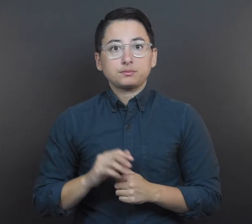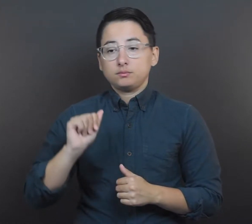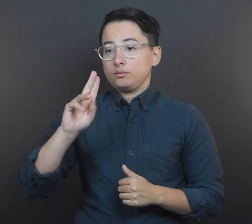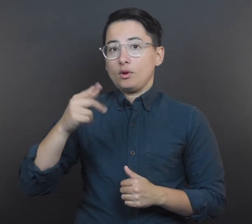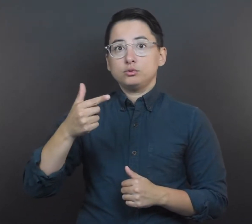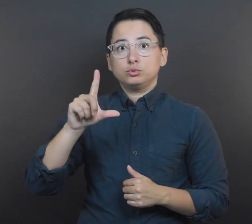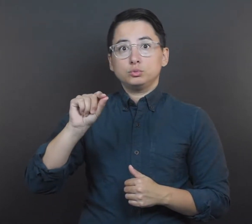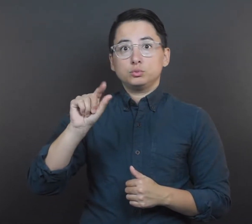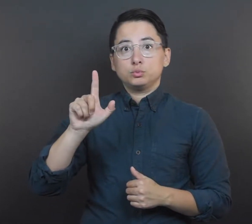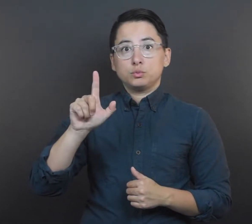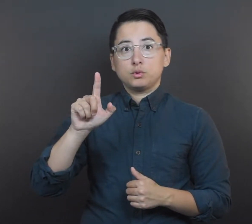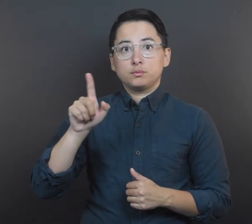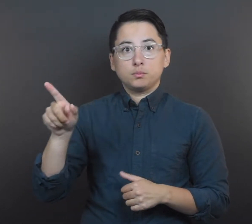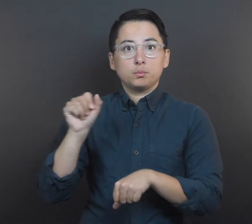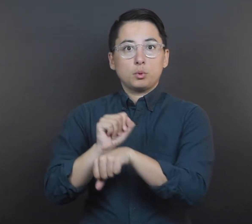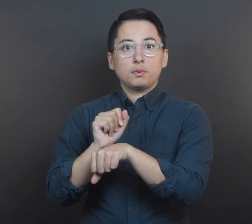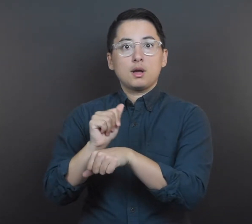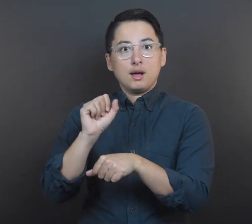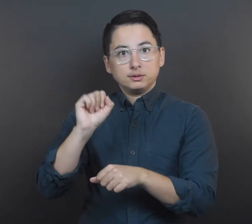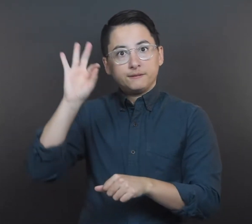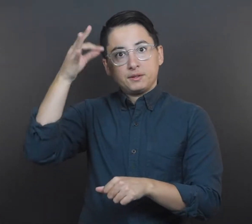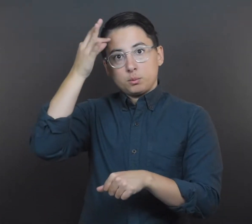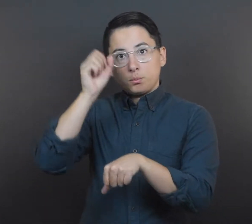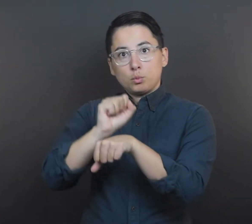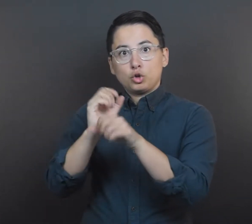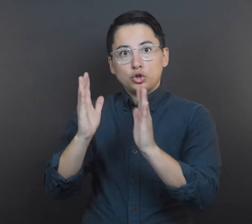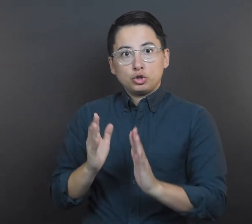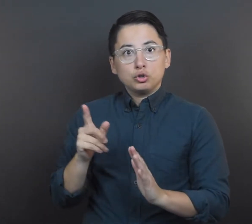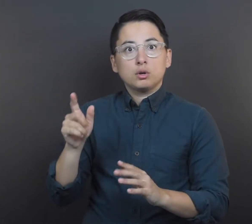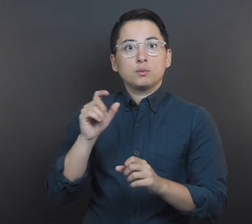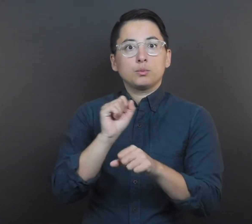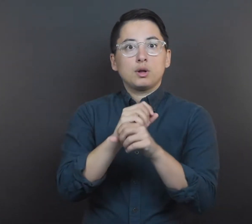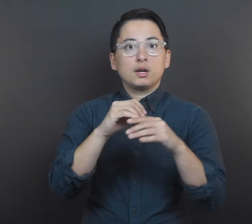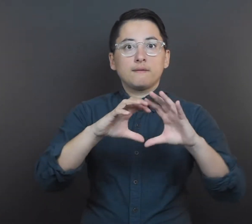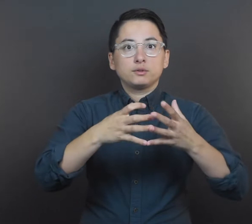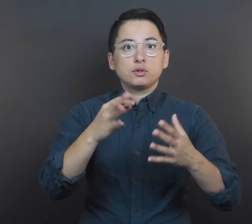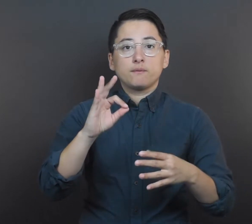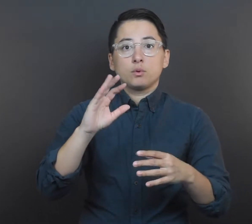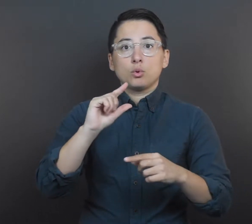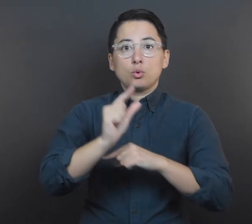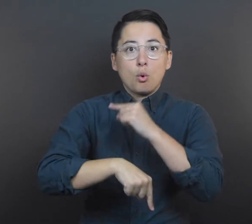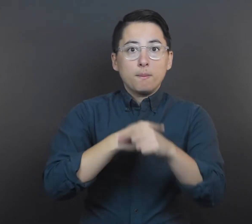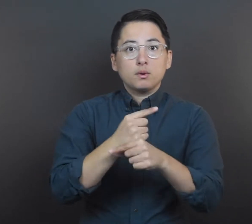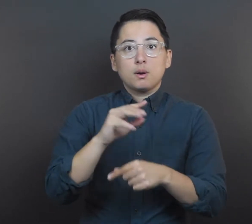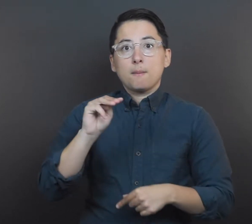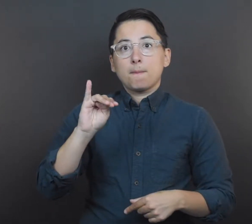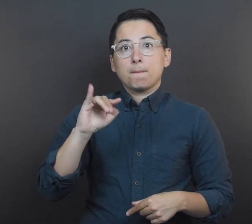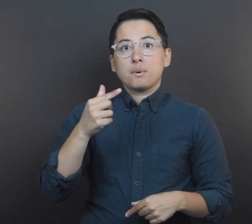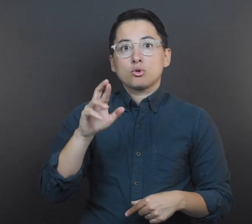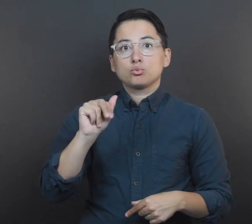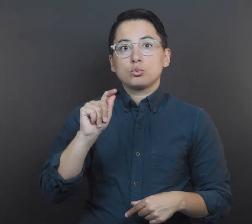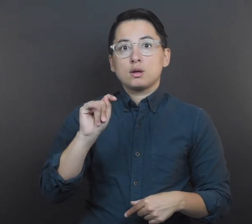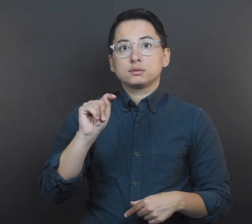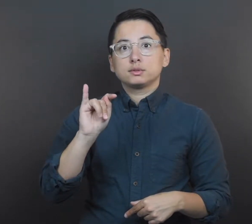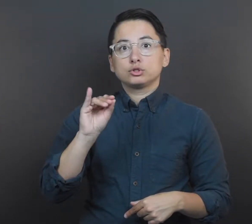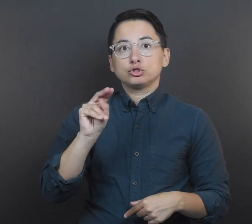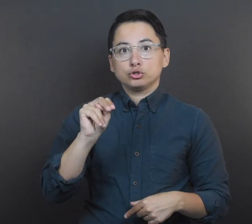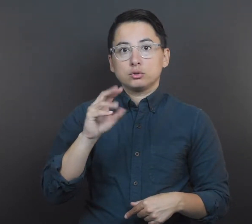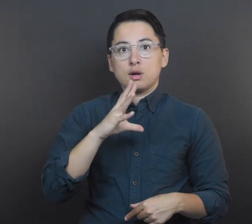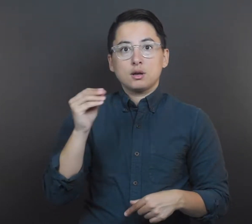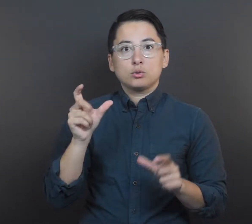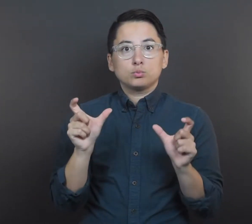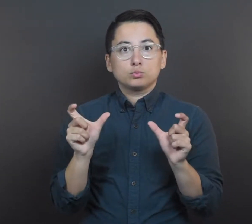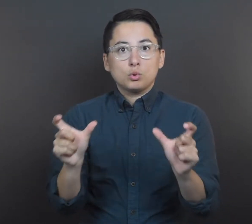In August 2021, she was employed as a Federal employee in the Division of Global Migration